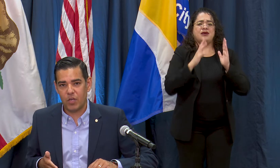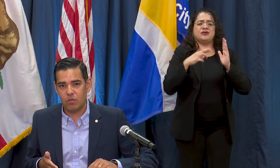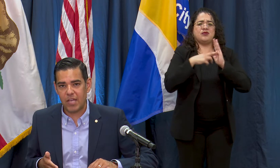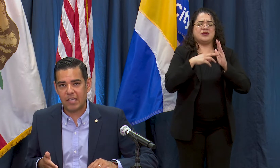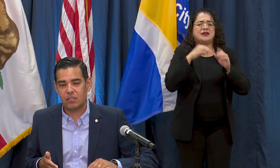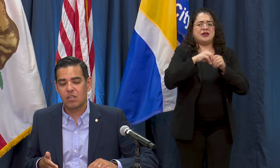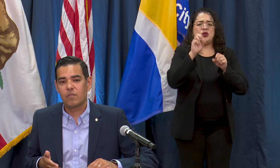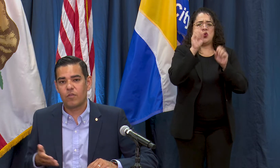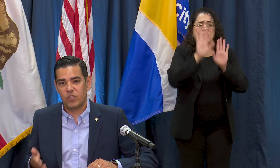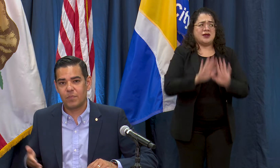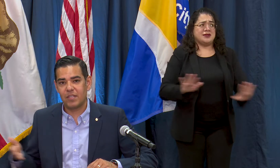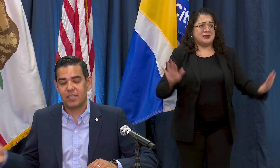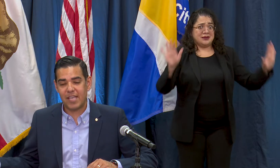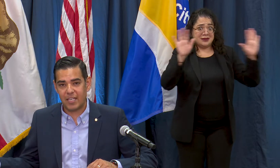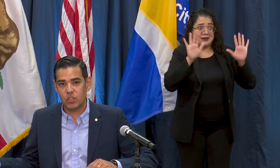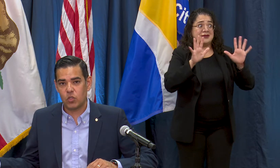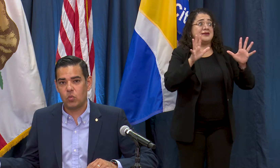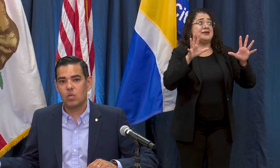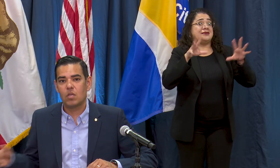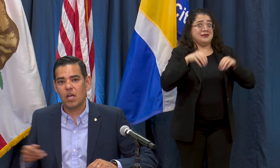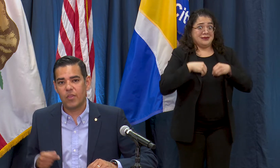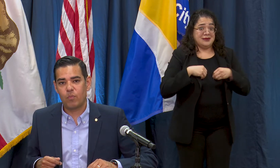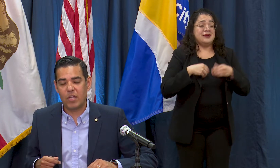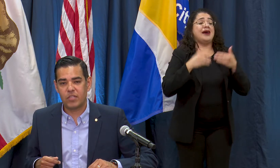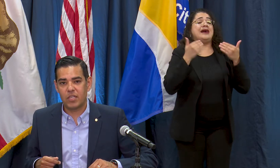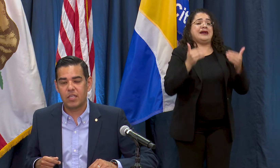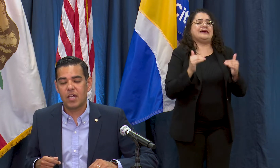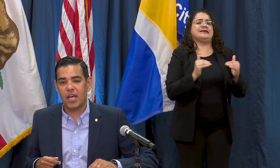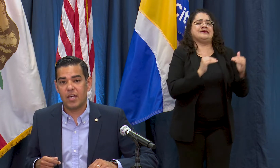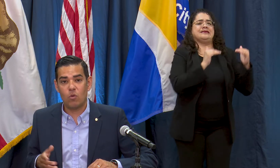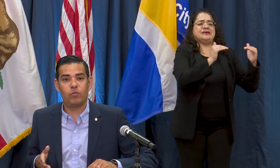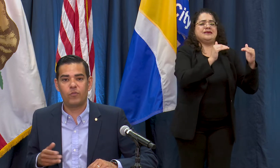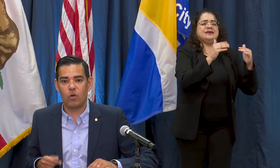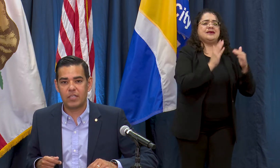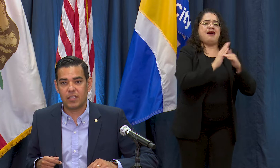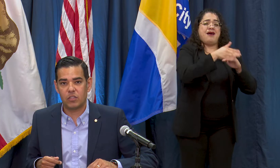Heroes Act for this to be taken to the President and hopefully for a signature